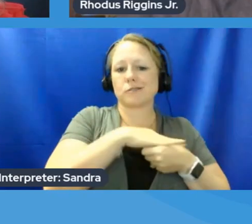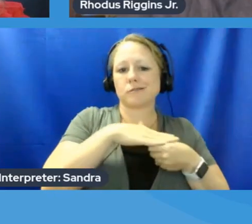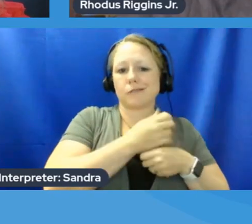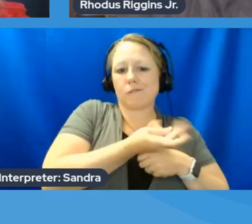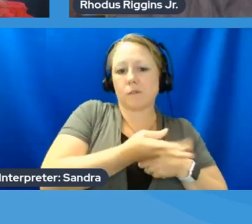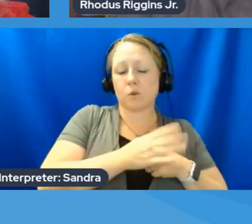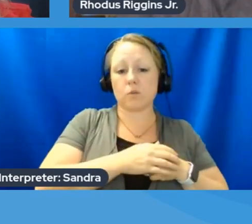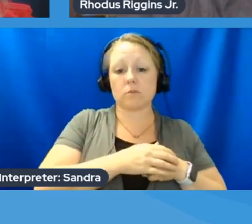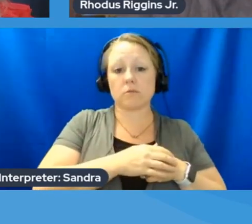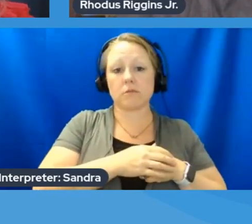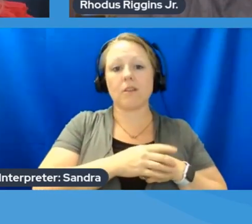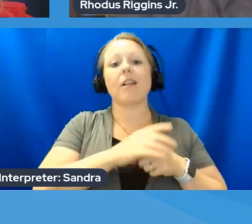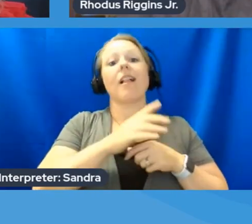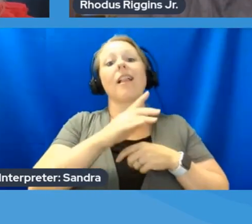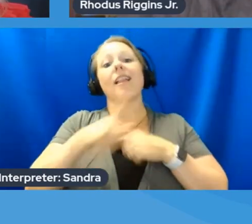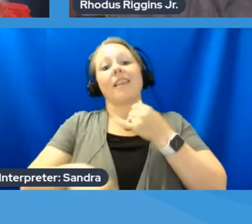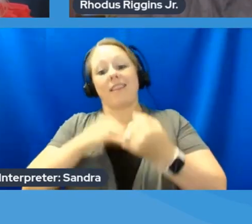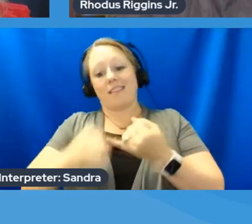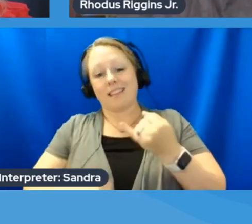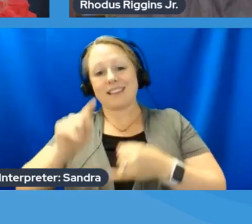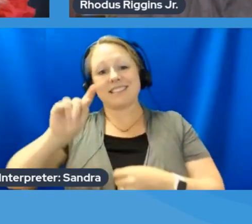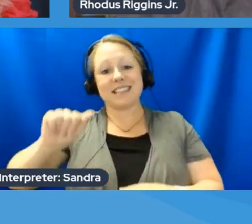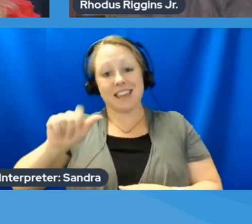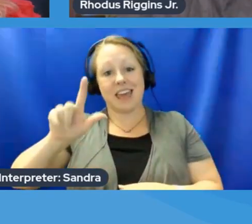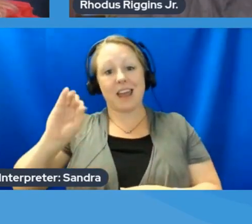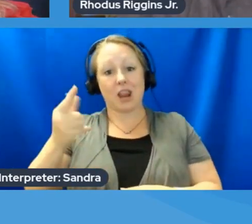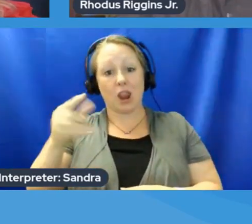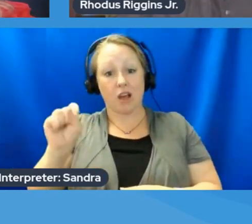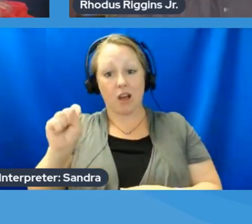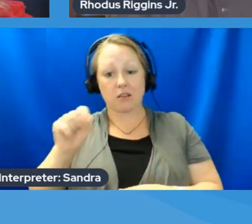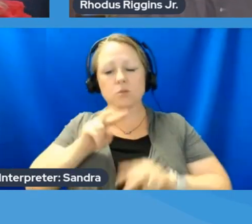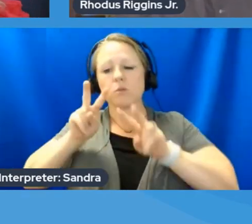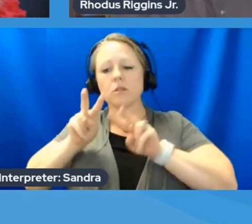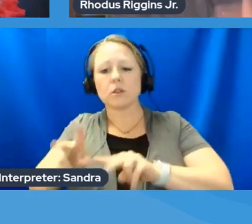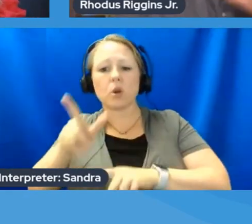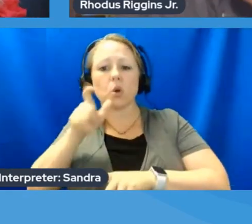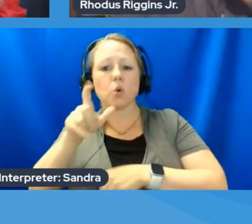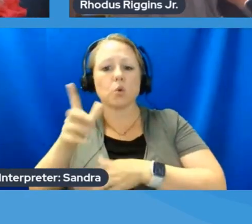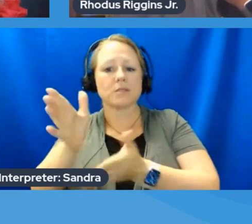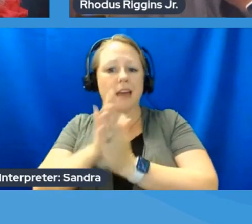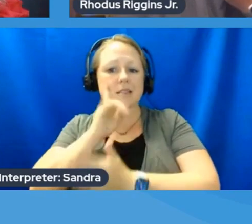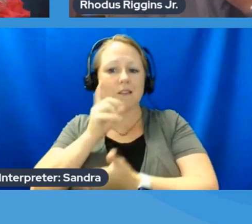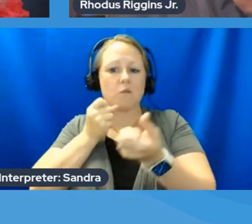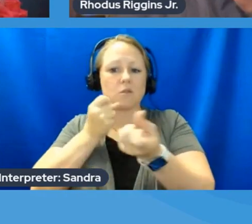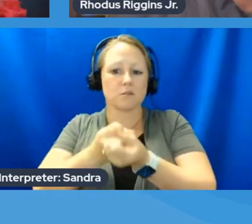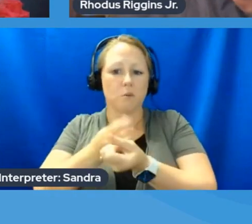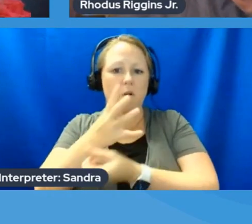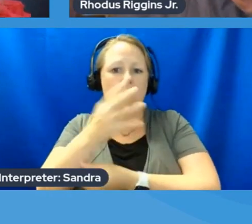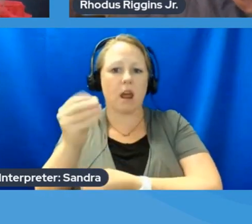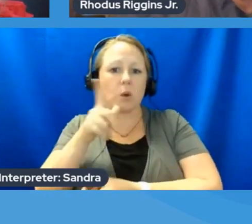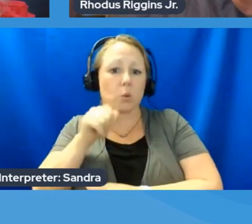who is requesting support and who is not. And we're trying to determine the changes that we need to make